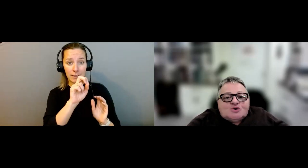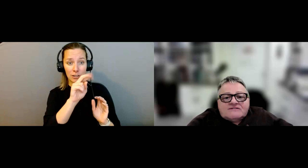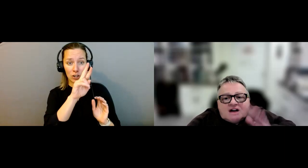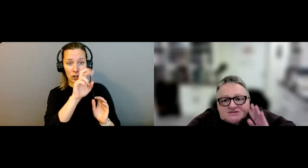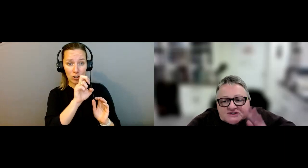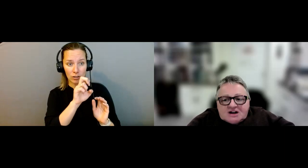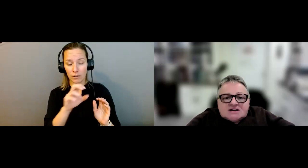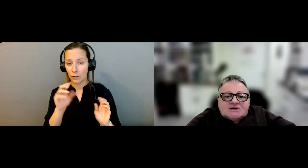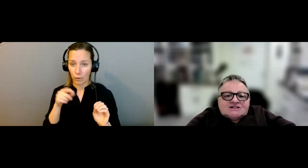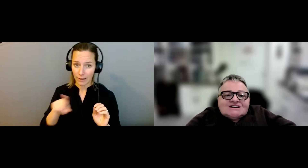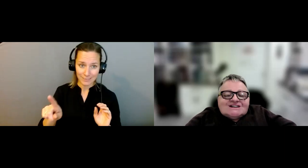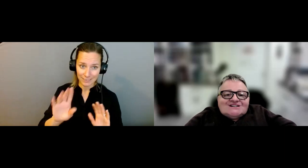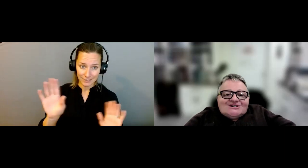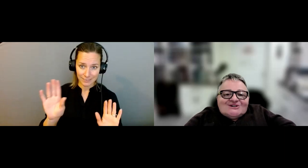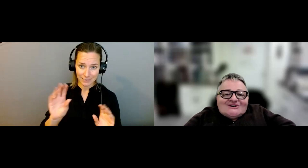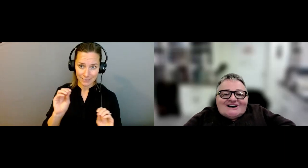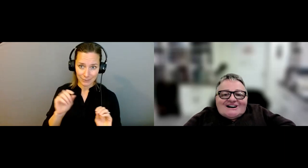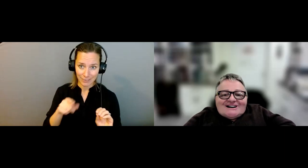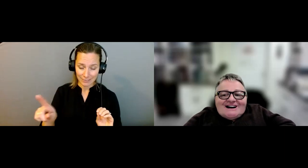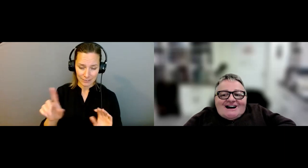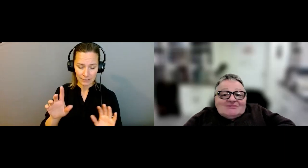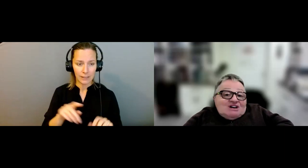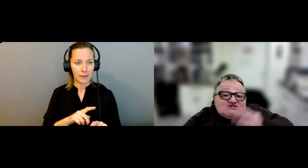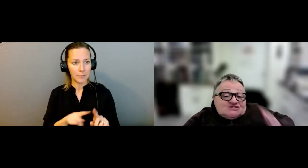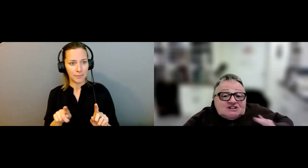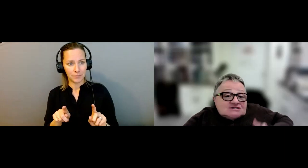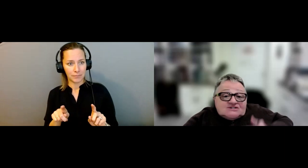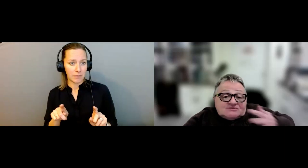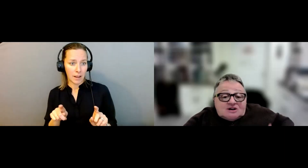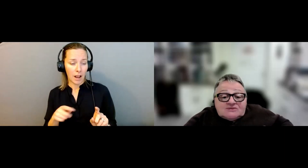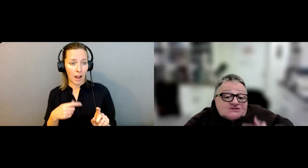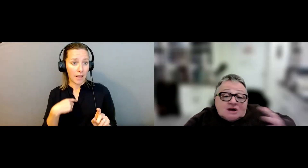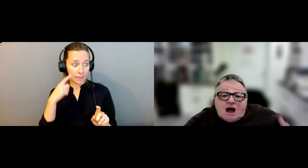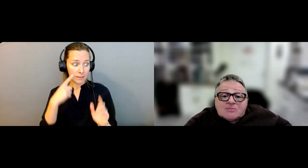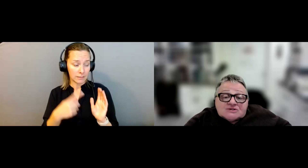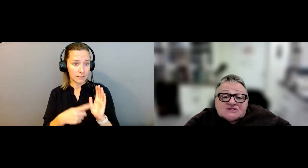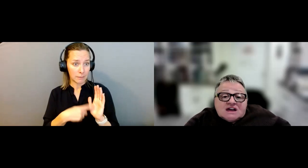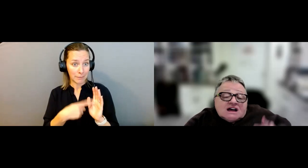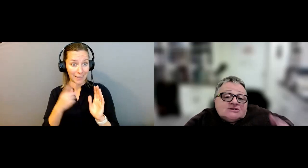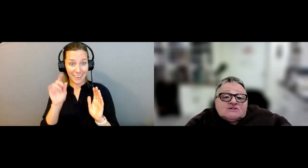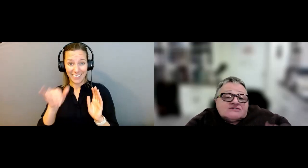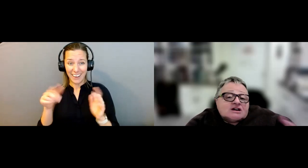No offense. I mean I do think that sometimes that's what happens. And then we forget